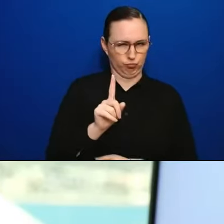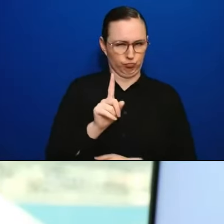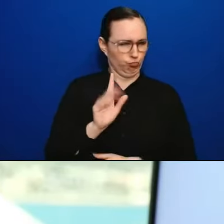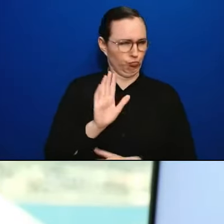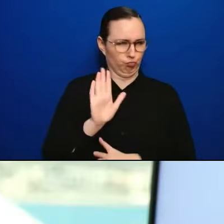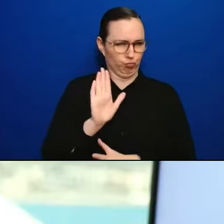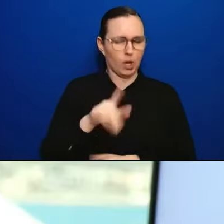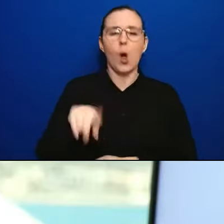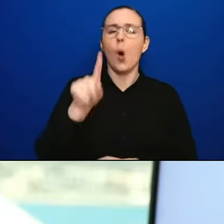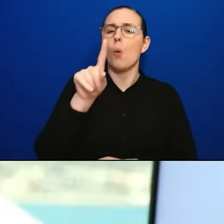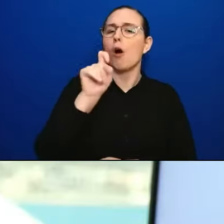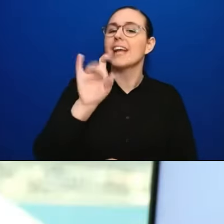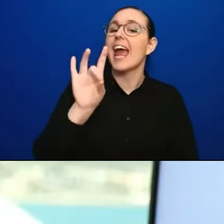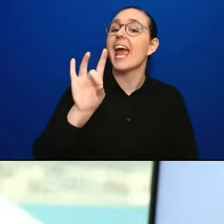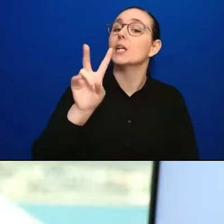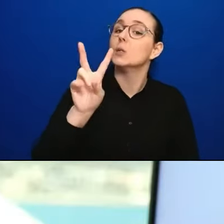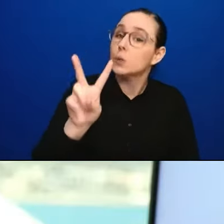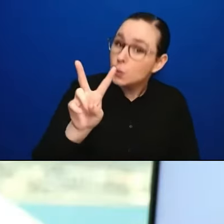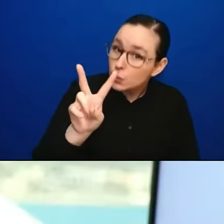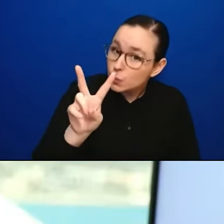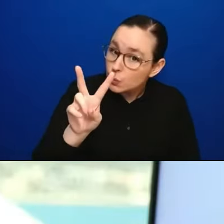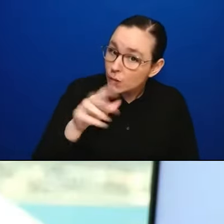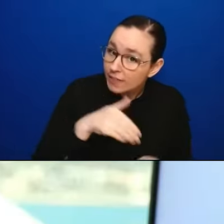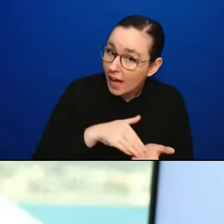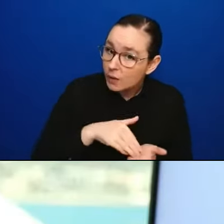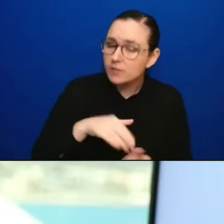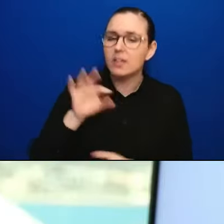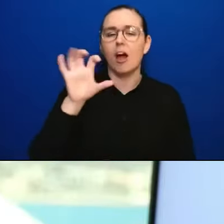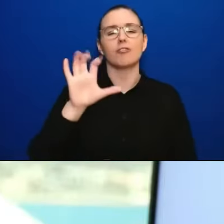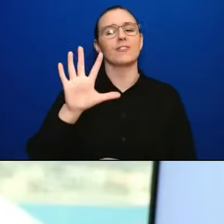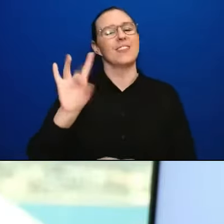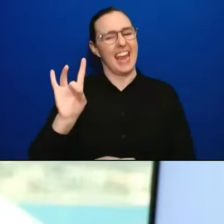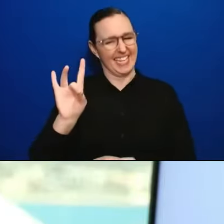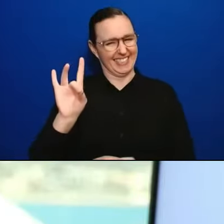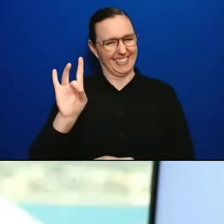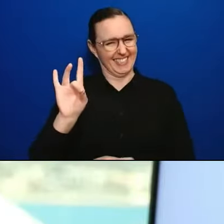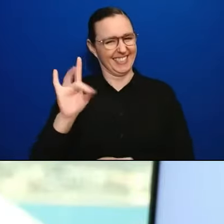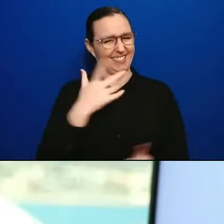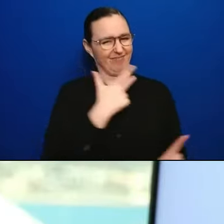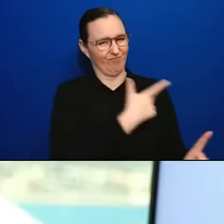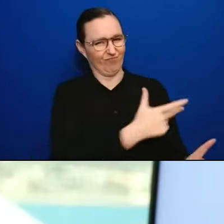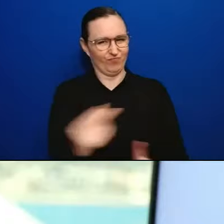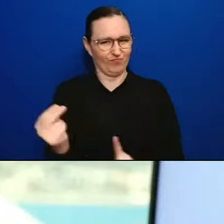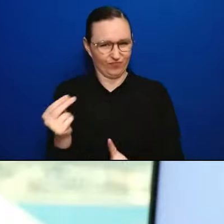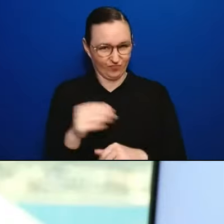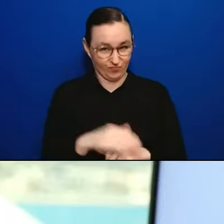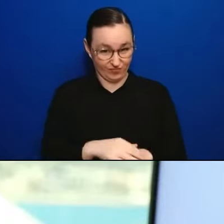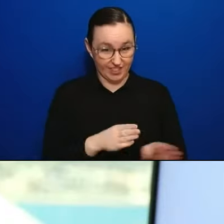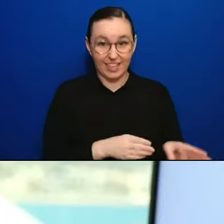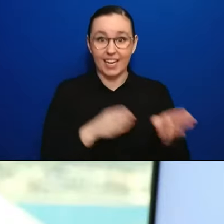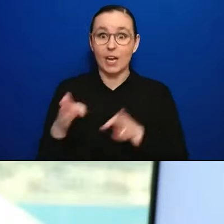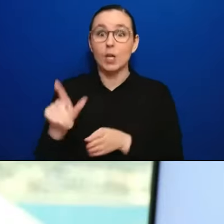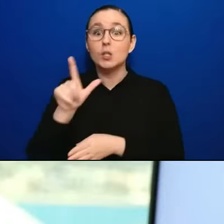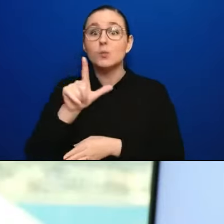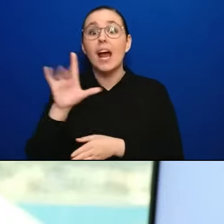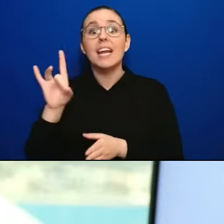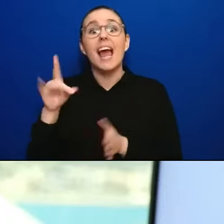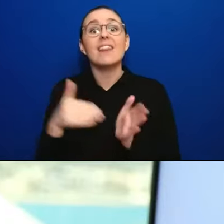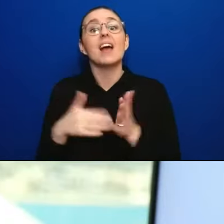last night is 186,-- sorry; 1la;